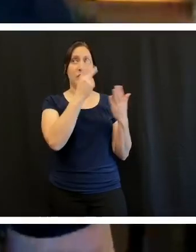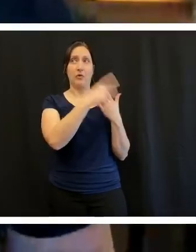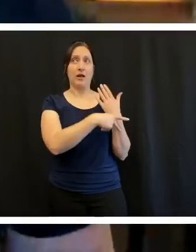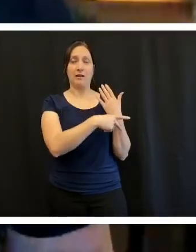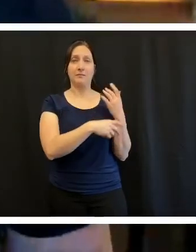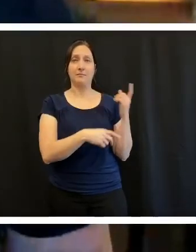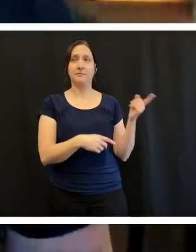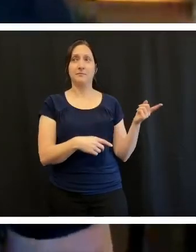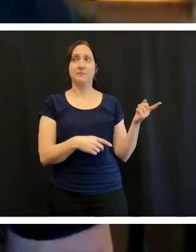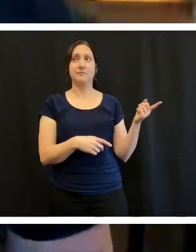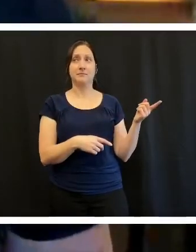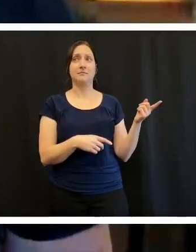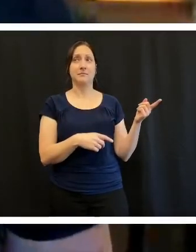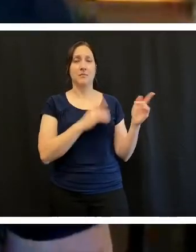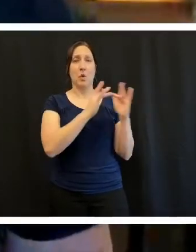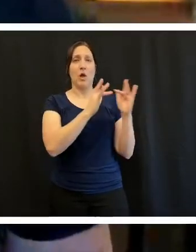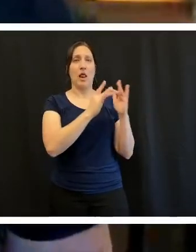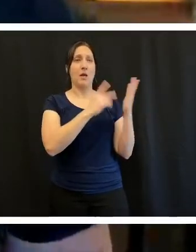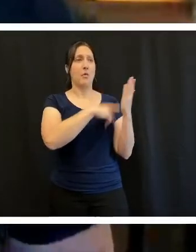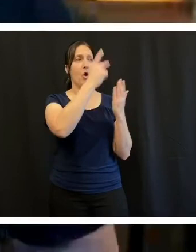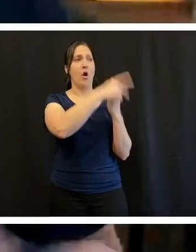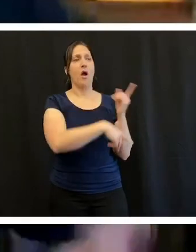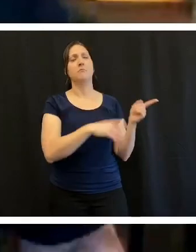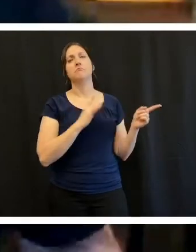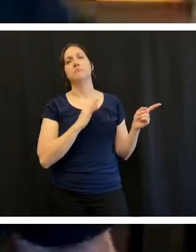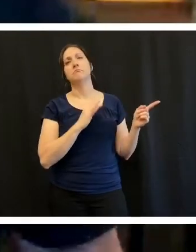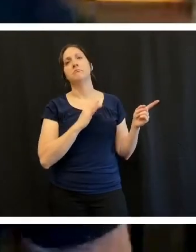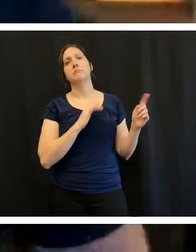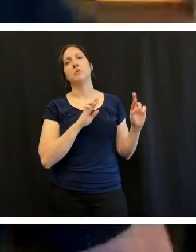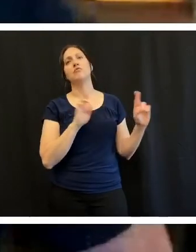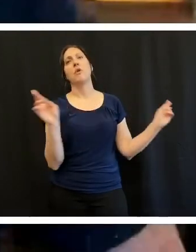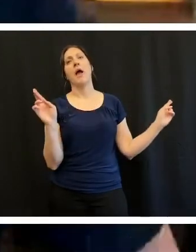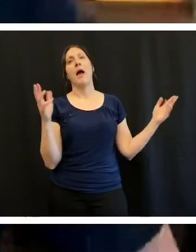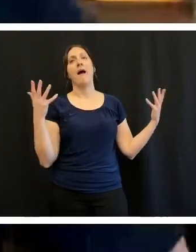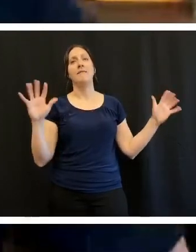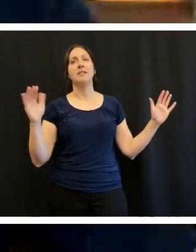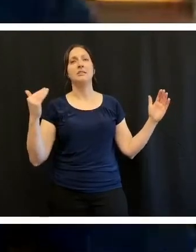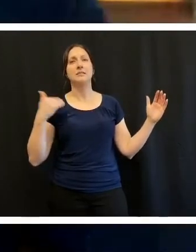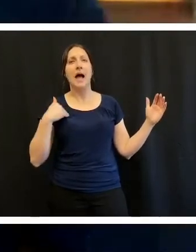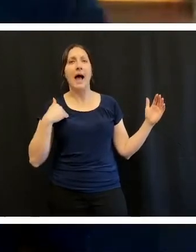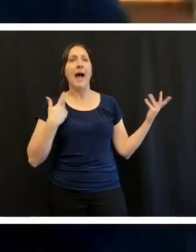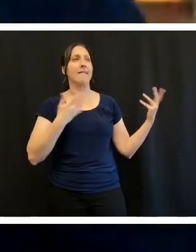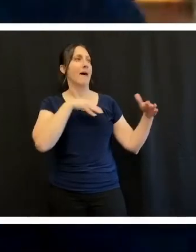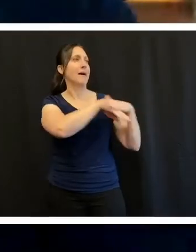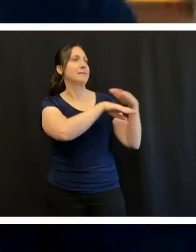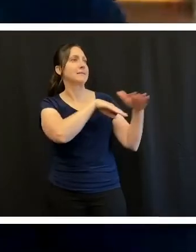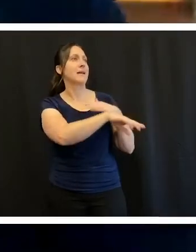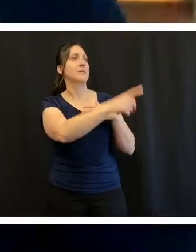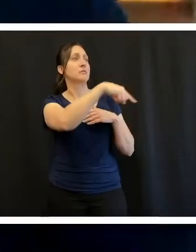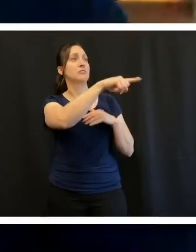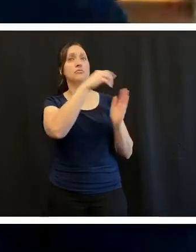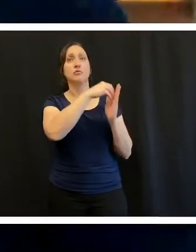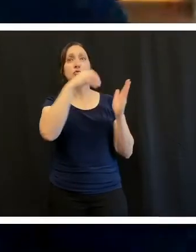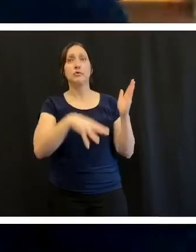because they had a platform already up and ready to go. They had the students that had access. They were able to be able to begin